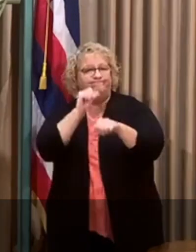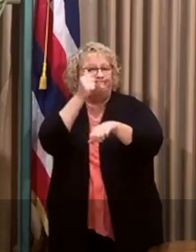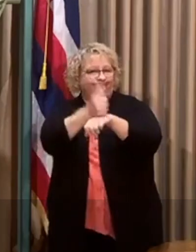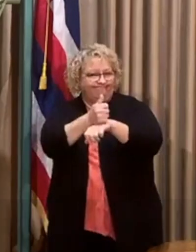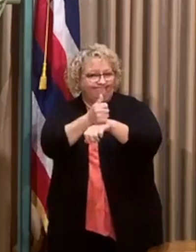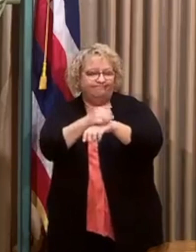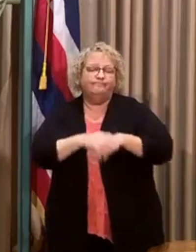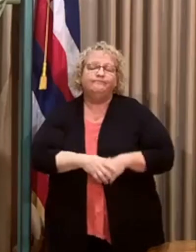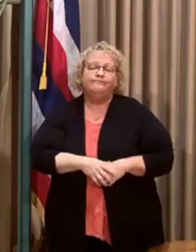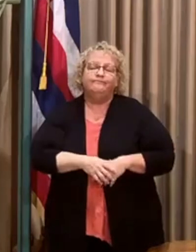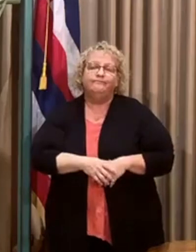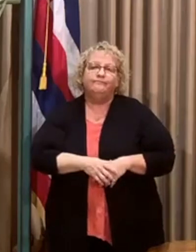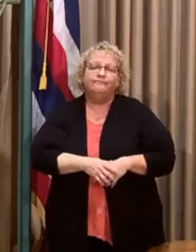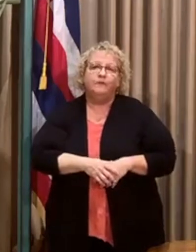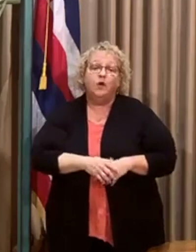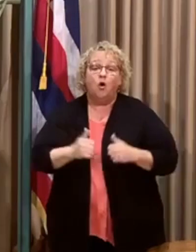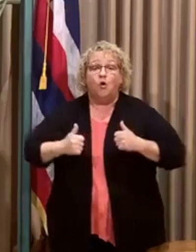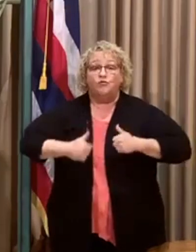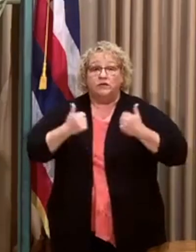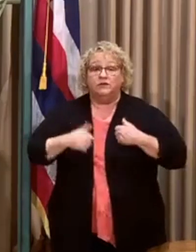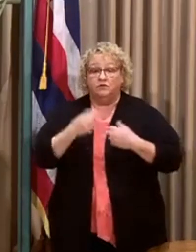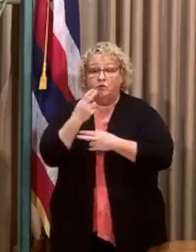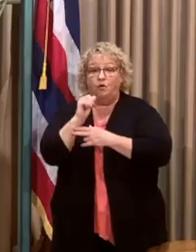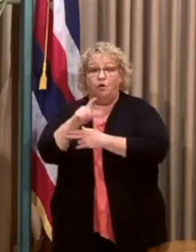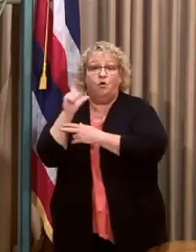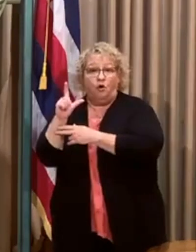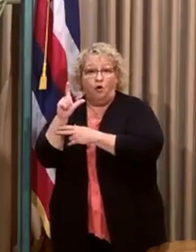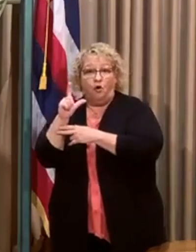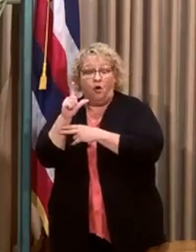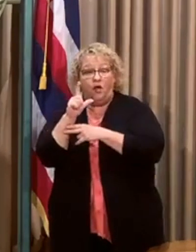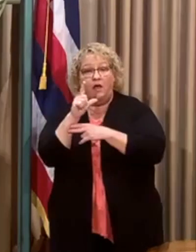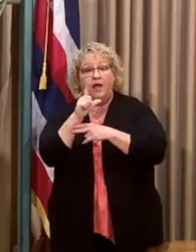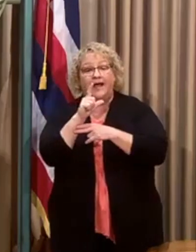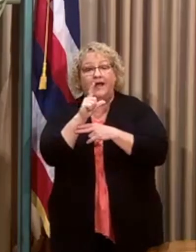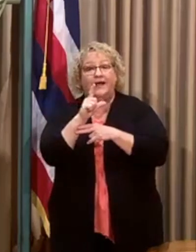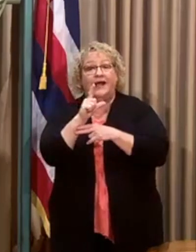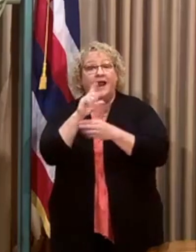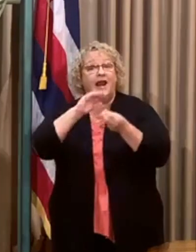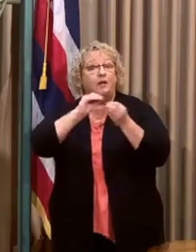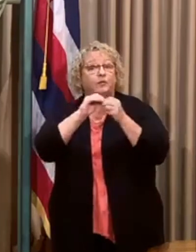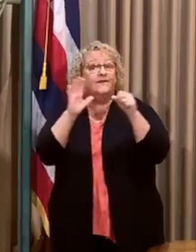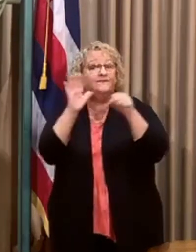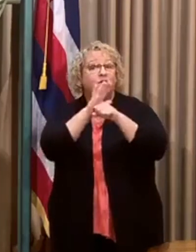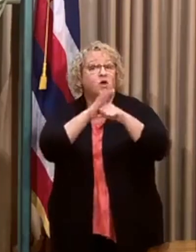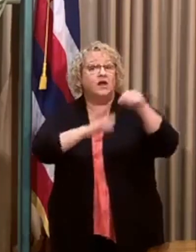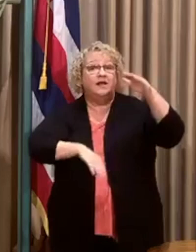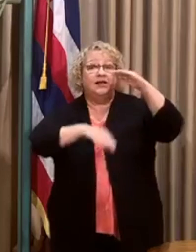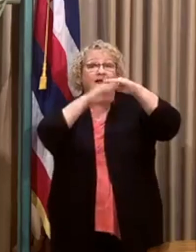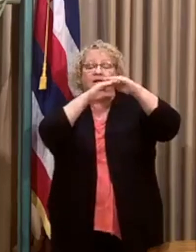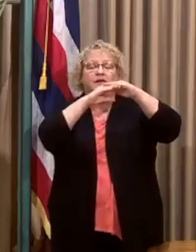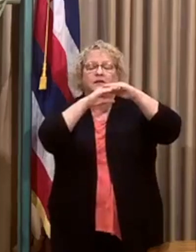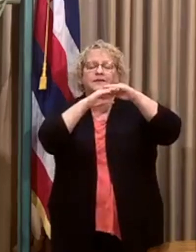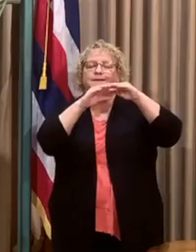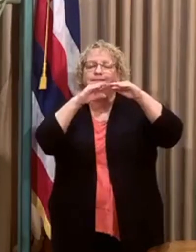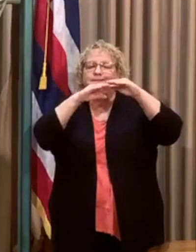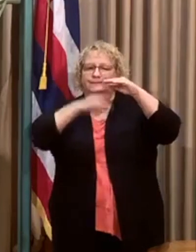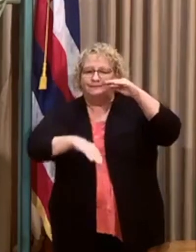Our residence hall occupancy is much lower now. I would expect it will likely be lower,